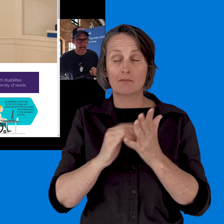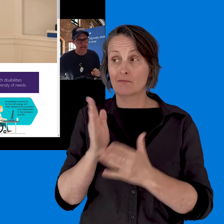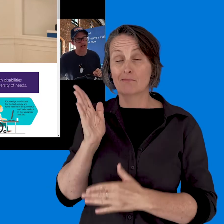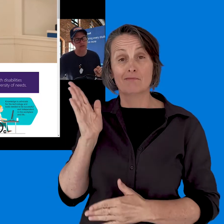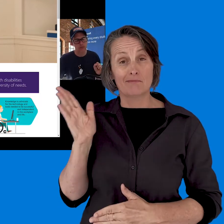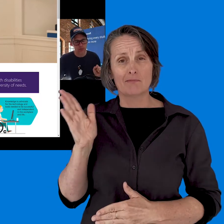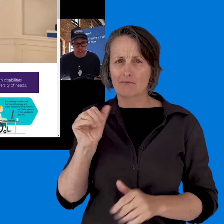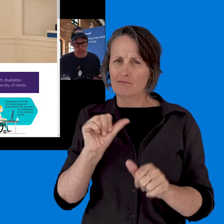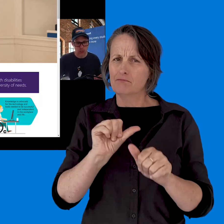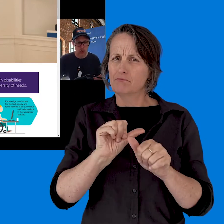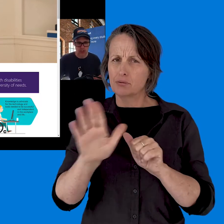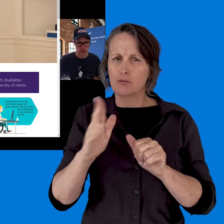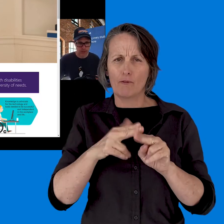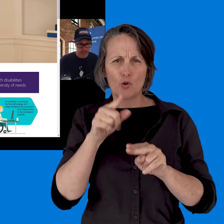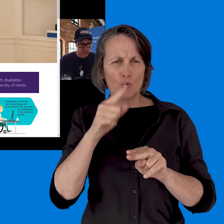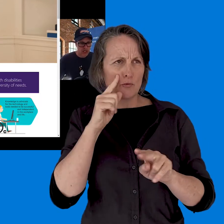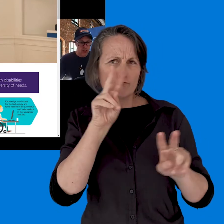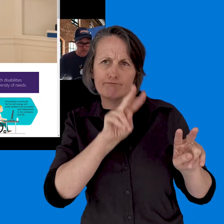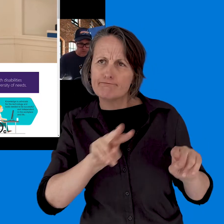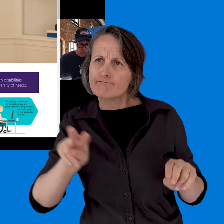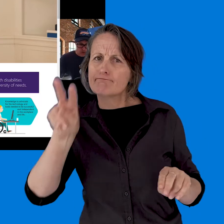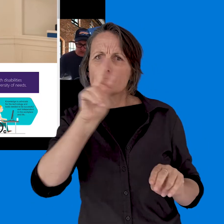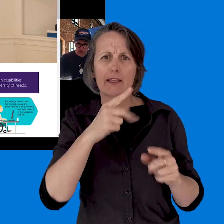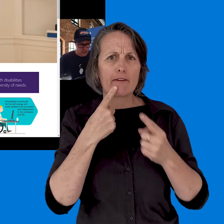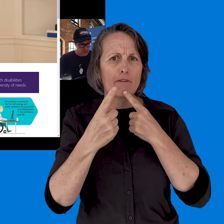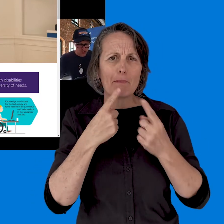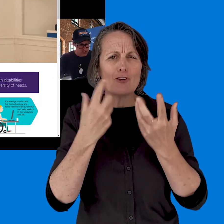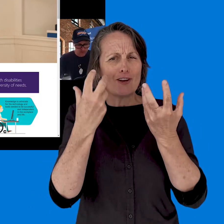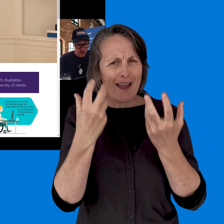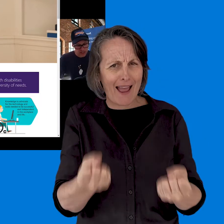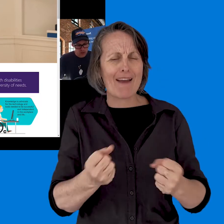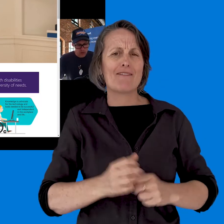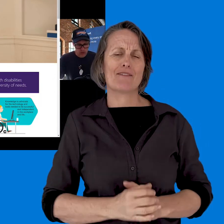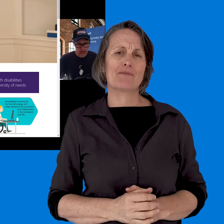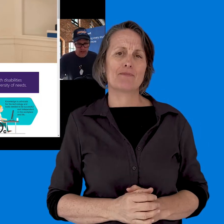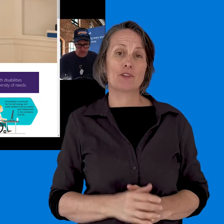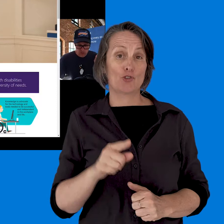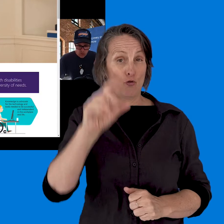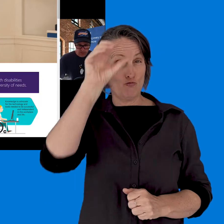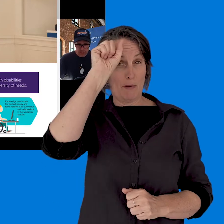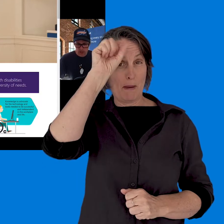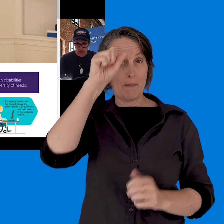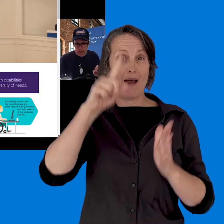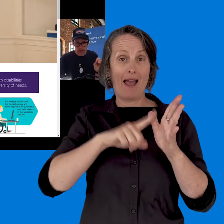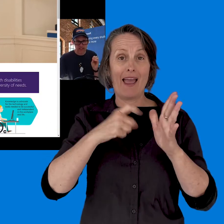It is a brilliant launching page for, you know, just to find it all. Right. If there's one thing you've got to remember,